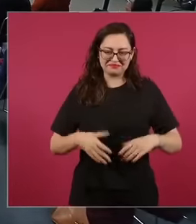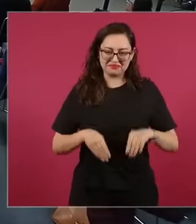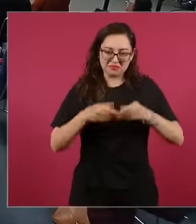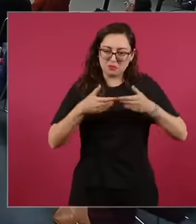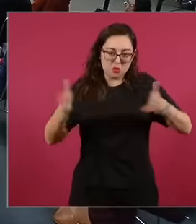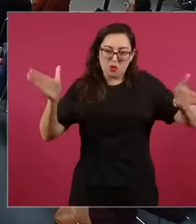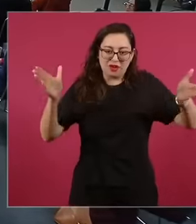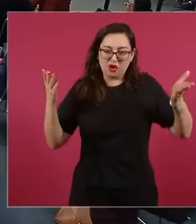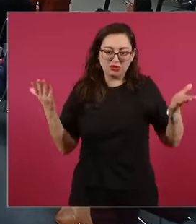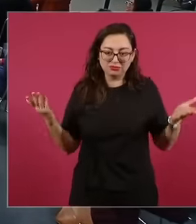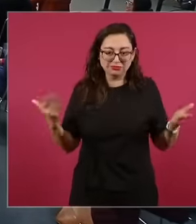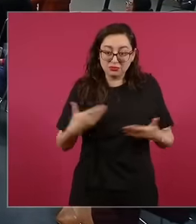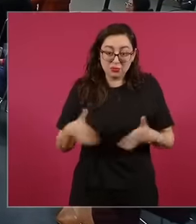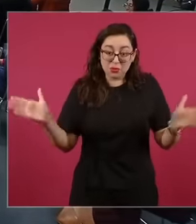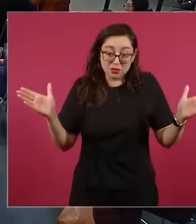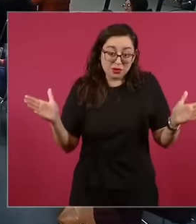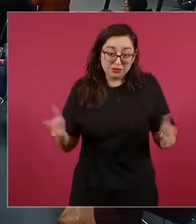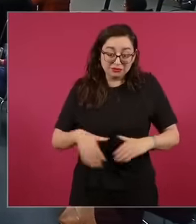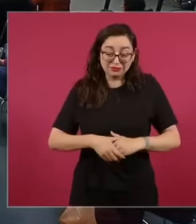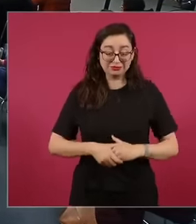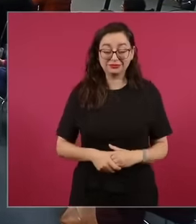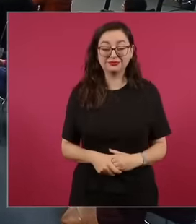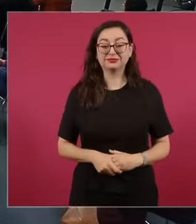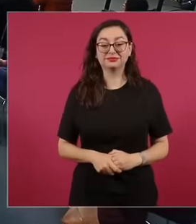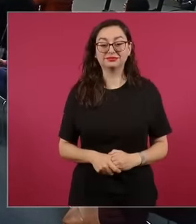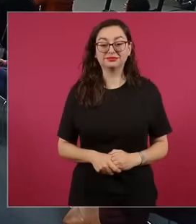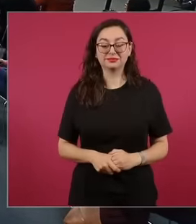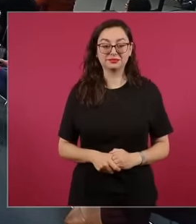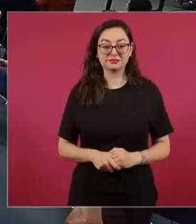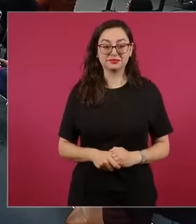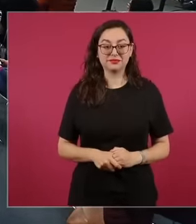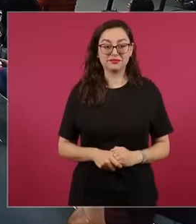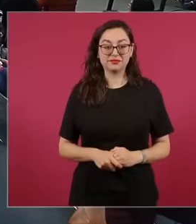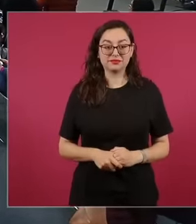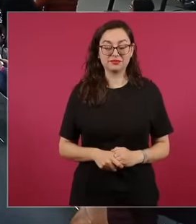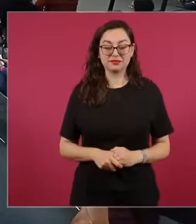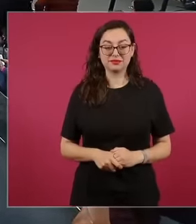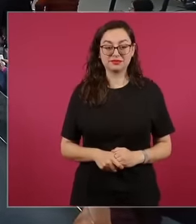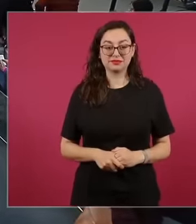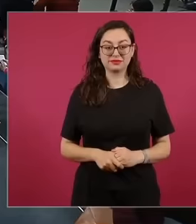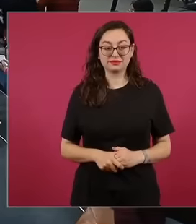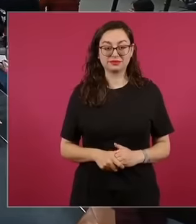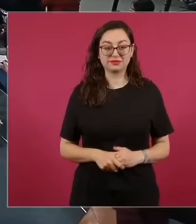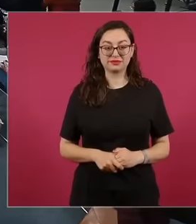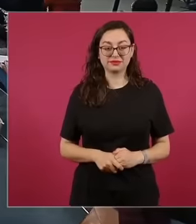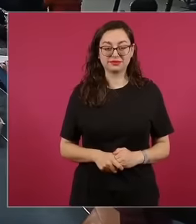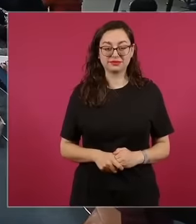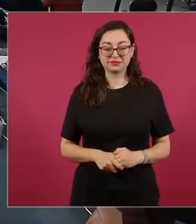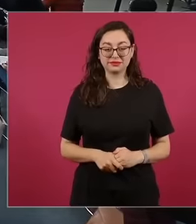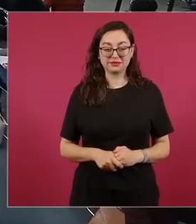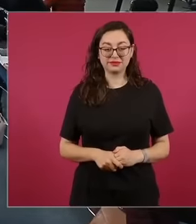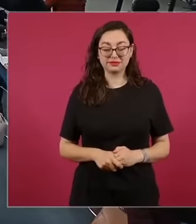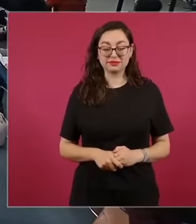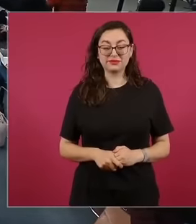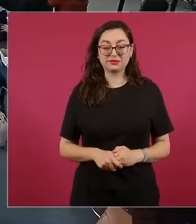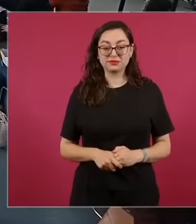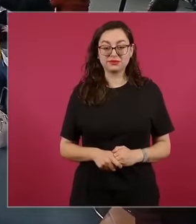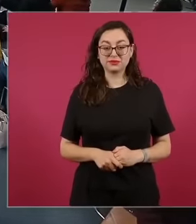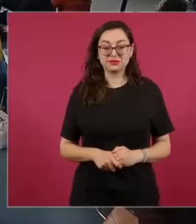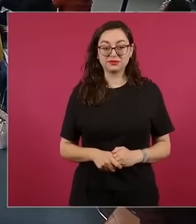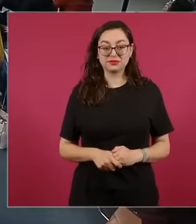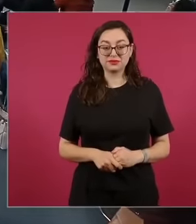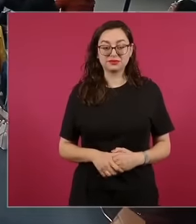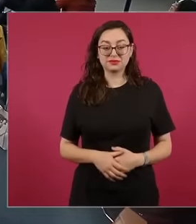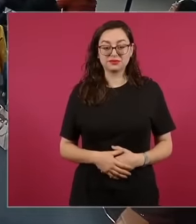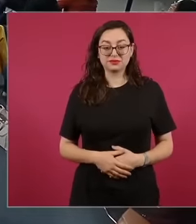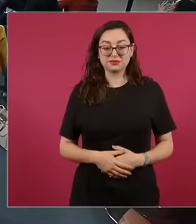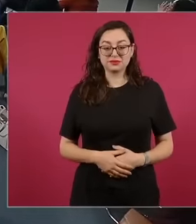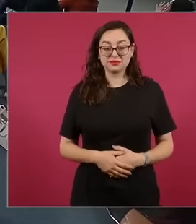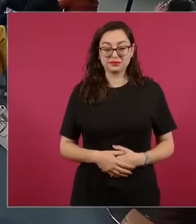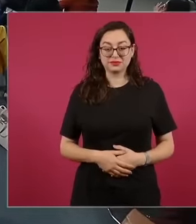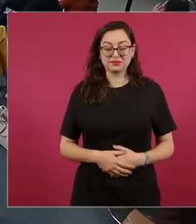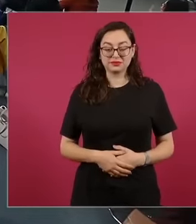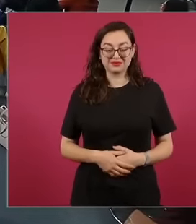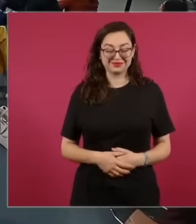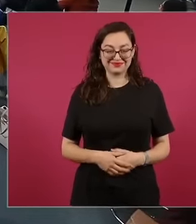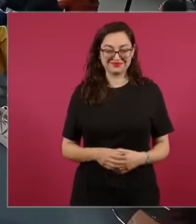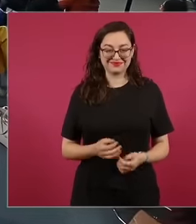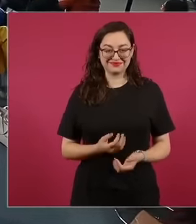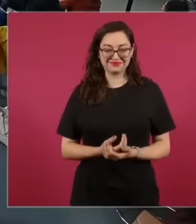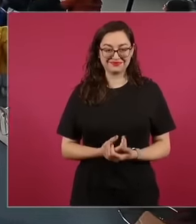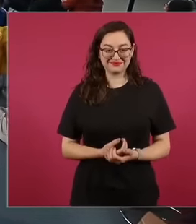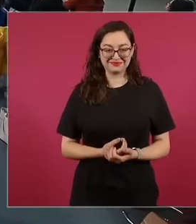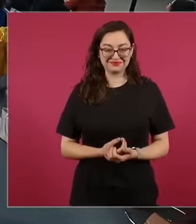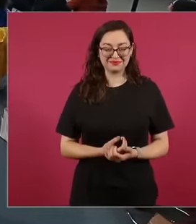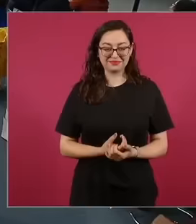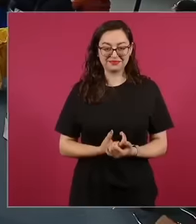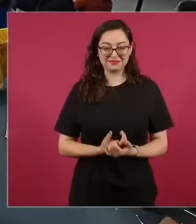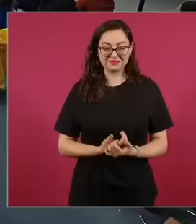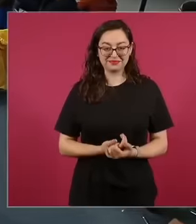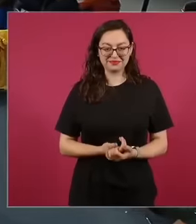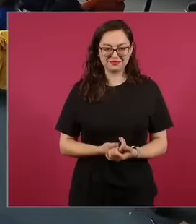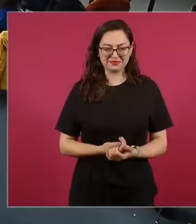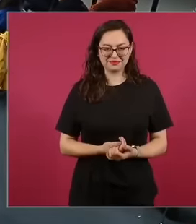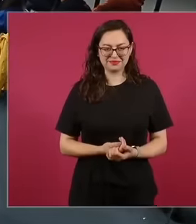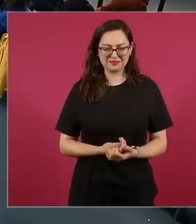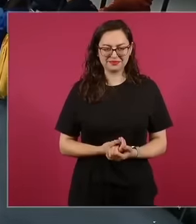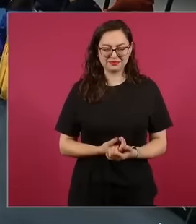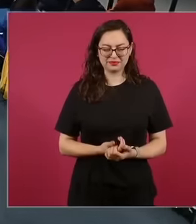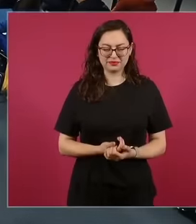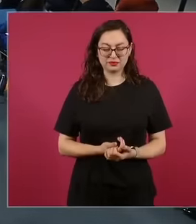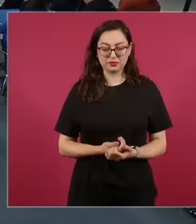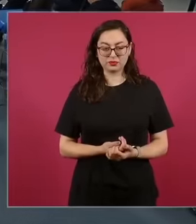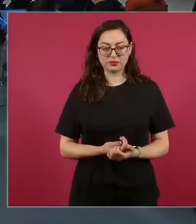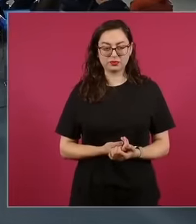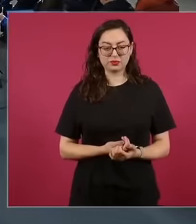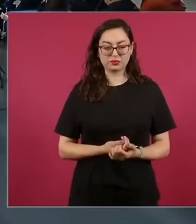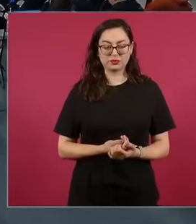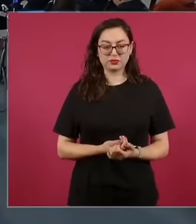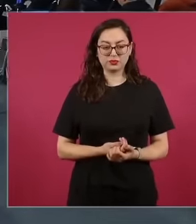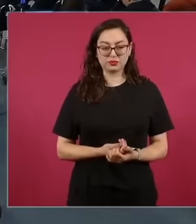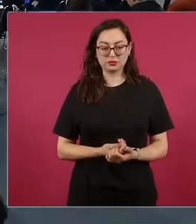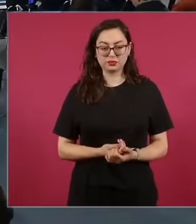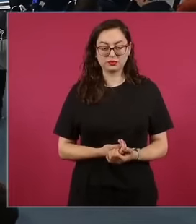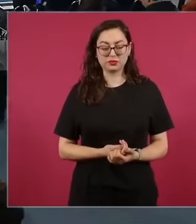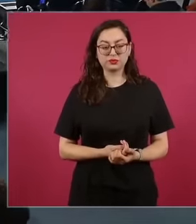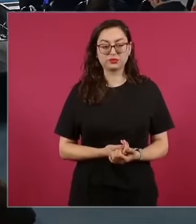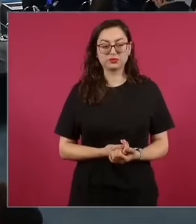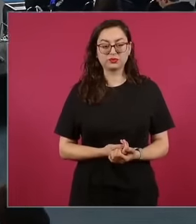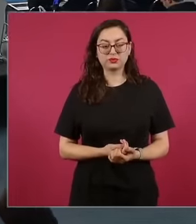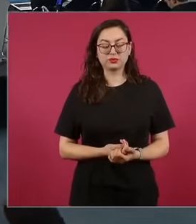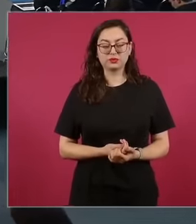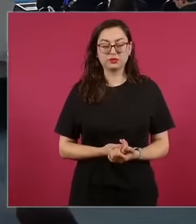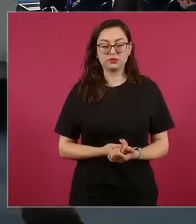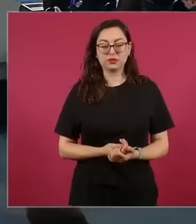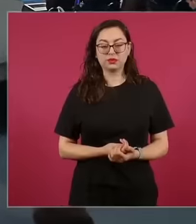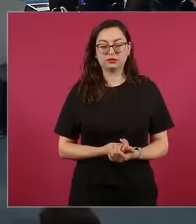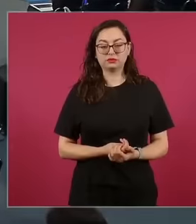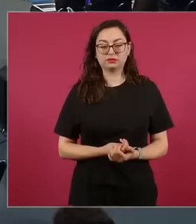public Raúl bringas burelo based on the decree of temporary occupation of the sections